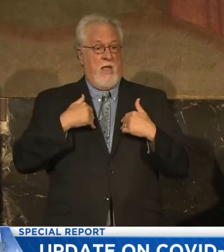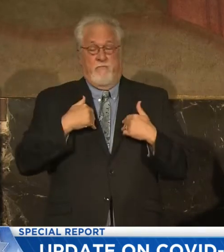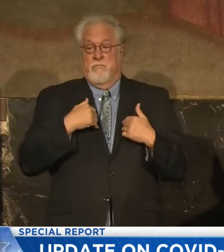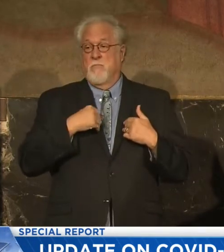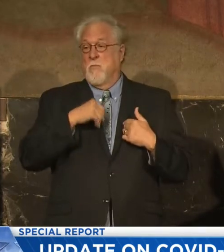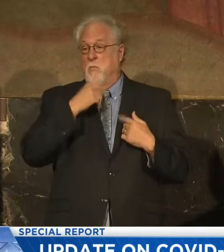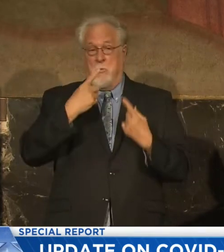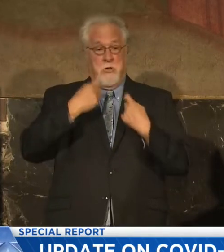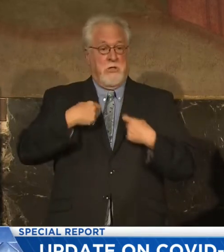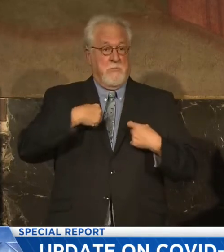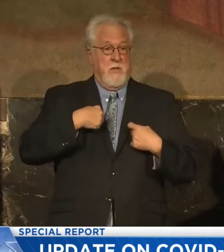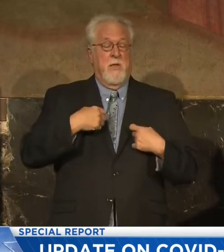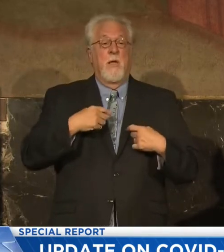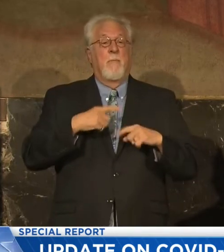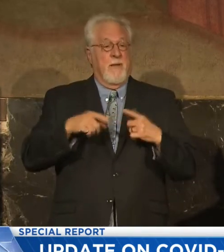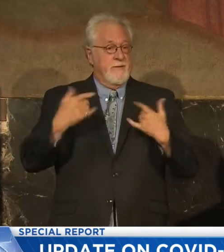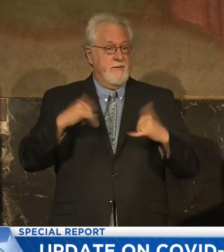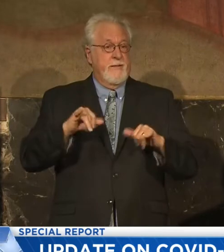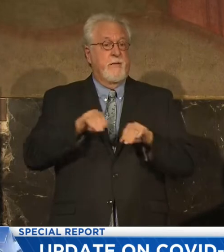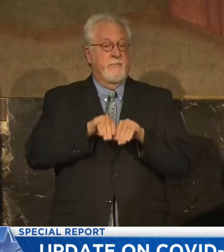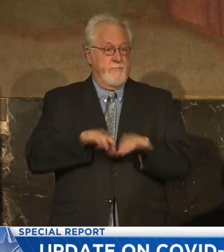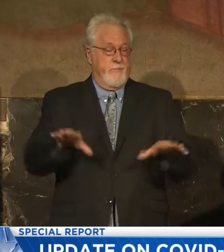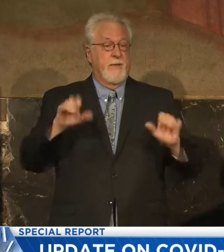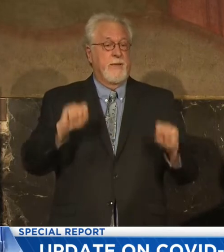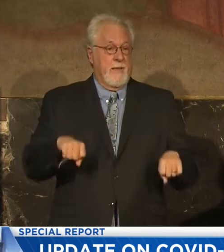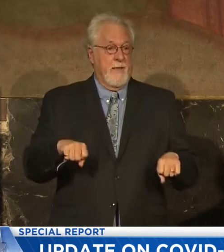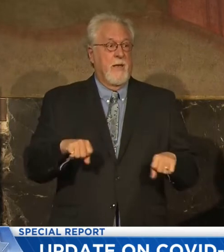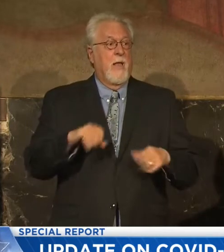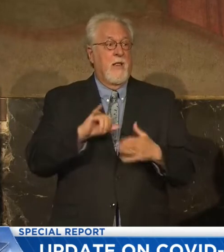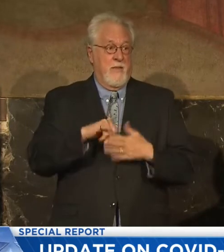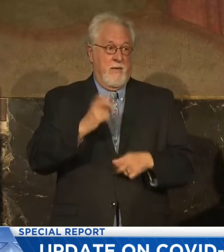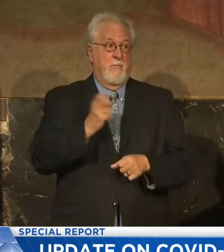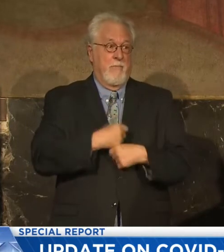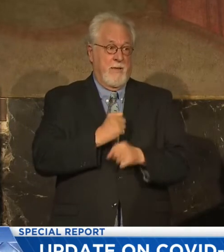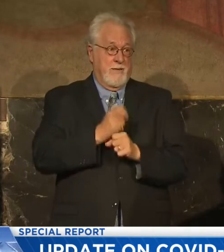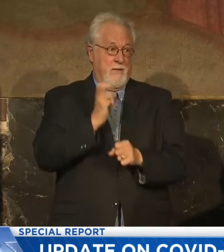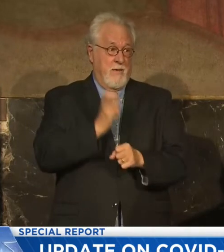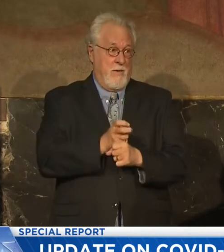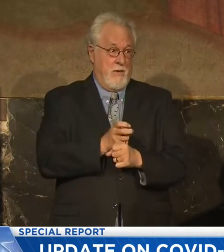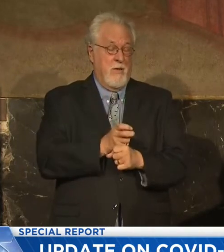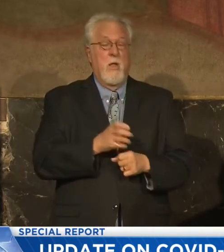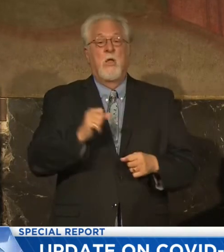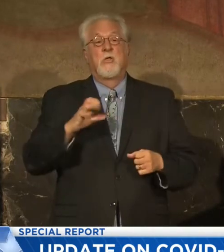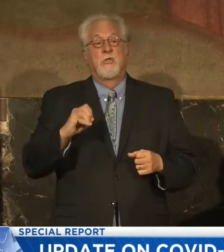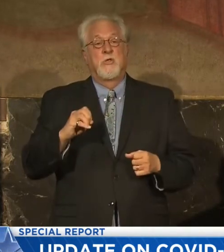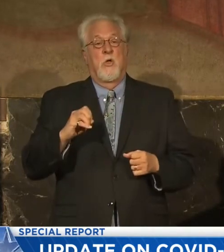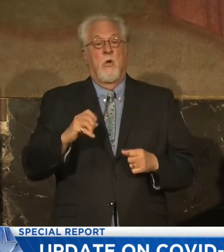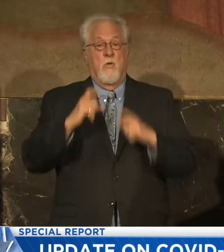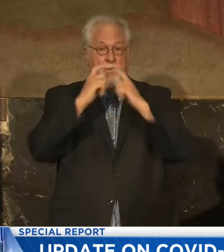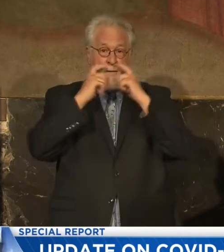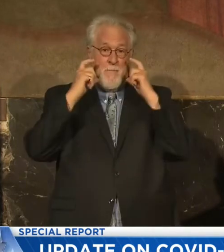25% OF THE PEOPLE WHO ARE GOING TO GET THIS DISEASE VERY SYMPTOMATIC OR MILDLY SYMPTOMATIC.